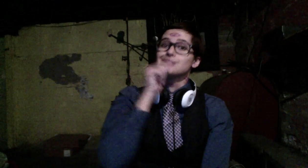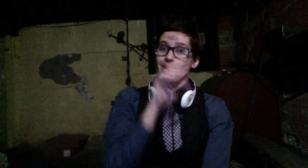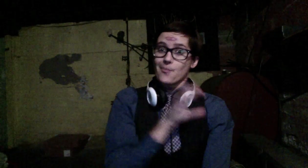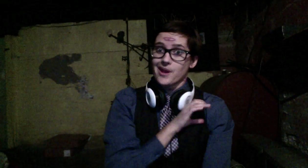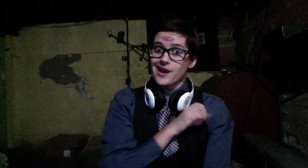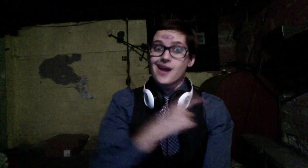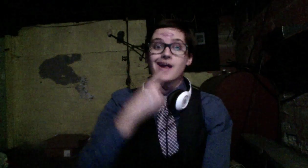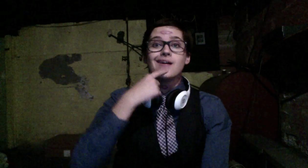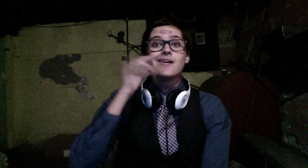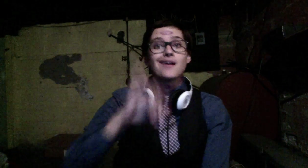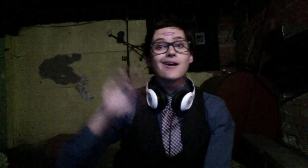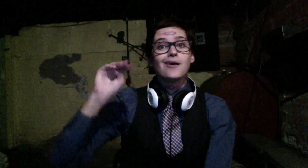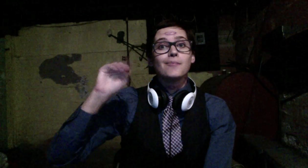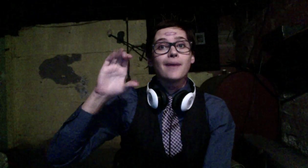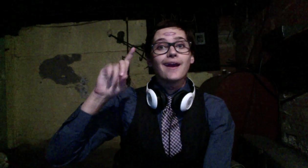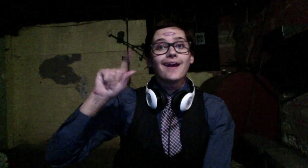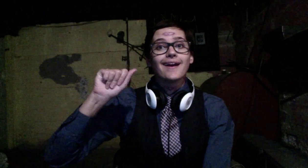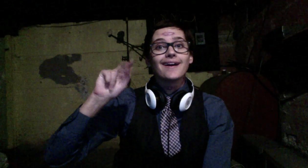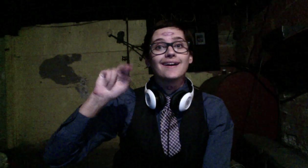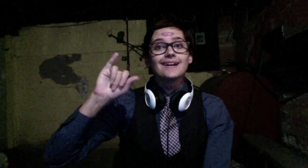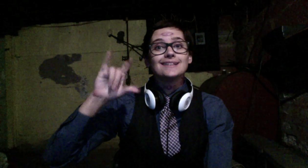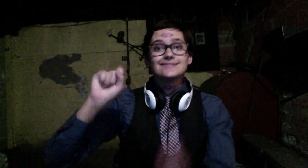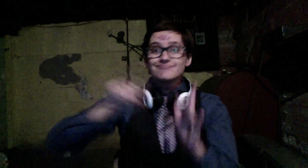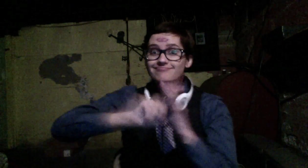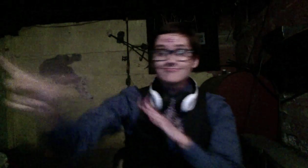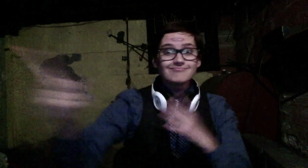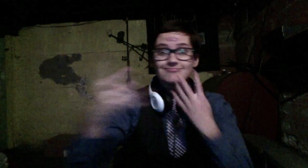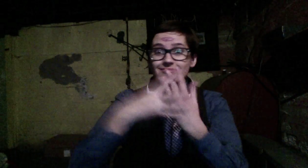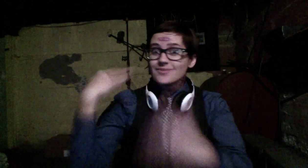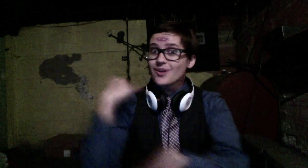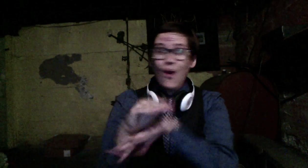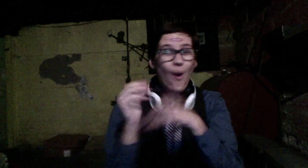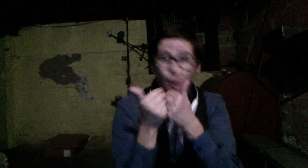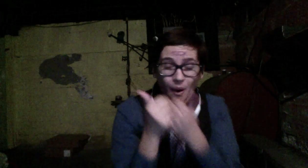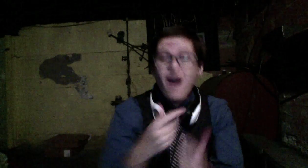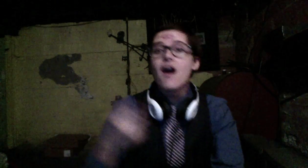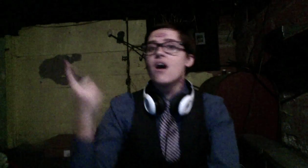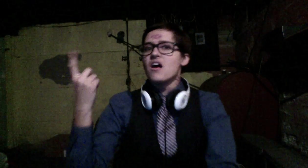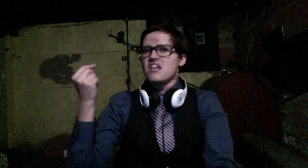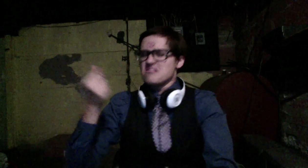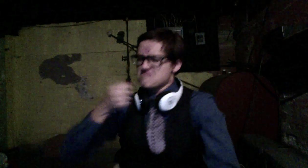SECRET COP SAID THAT M-C-D-A-N-I-E-L-S ESCAPE JAIL LAST-NIGHT HOW HE